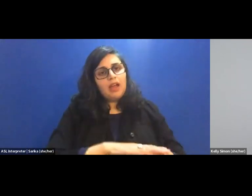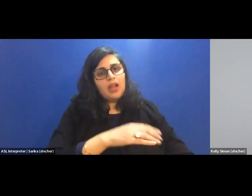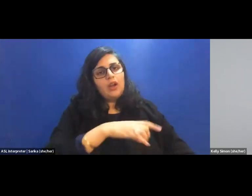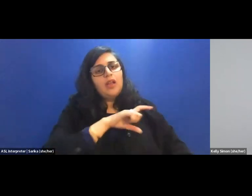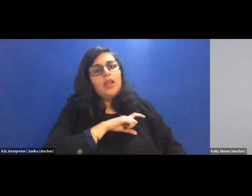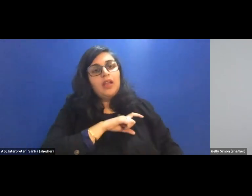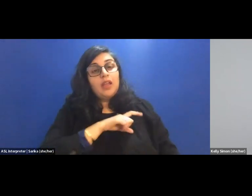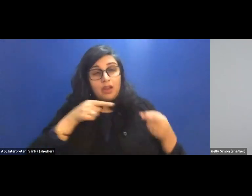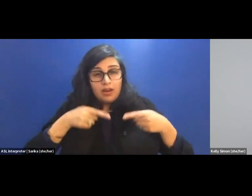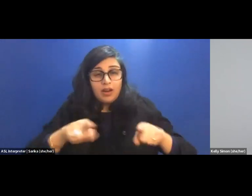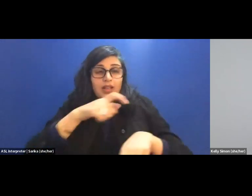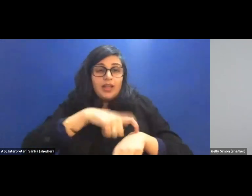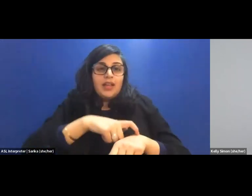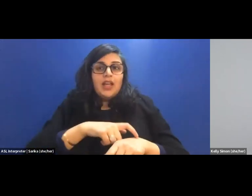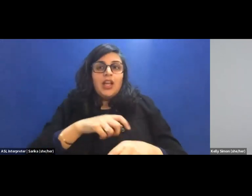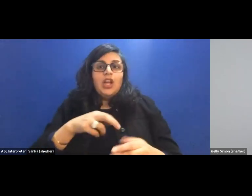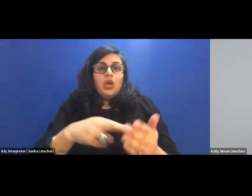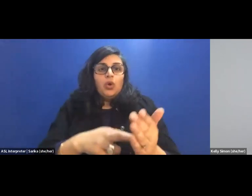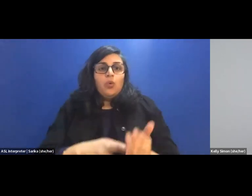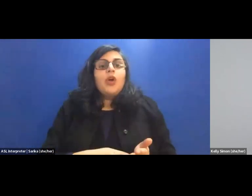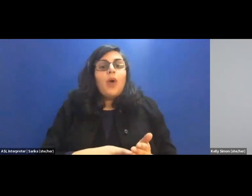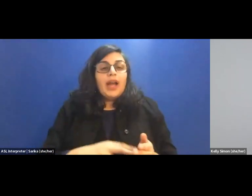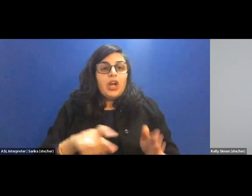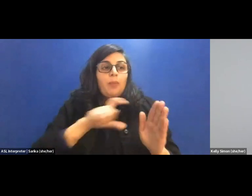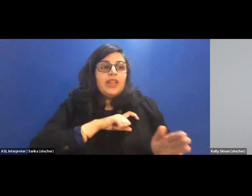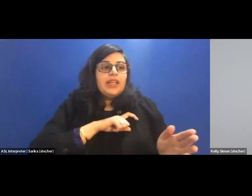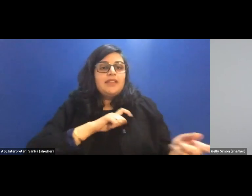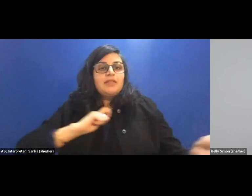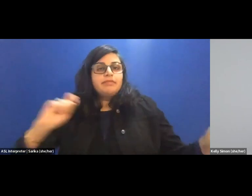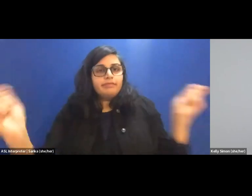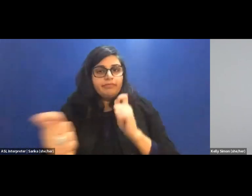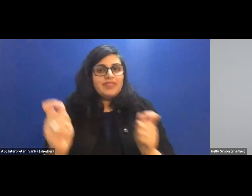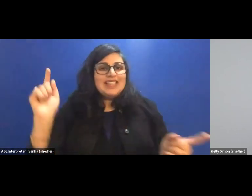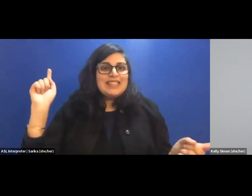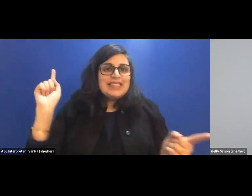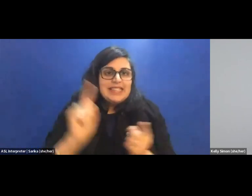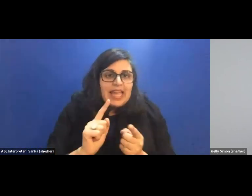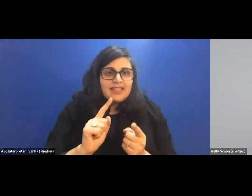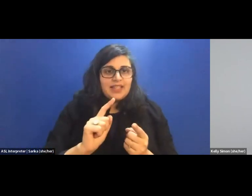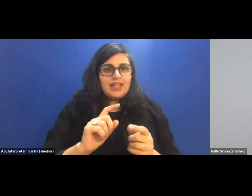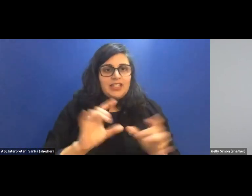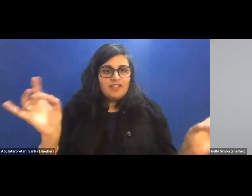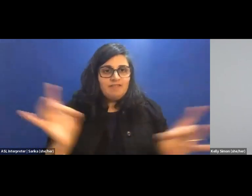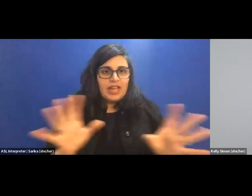silence the community's voice. Reduce our dependence on police. And require police to transform into